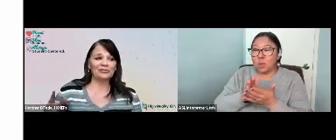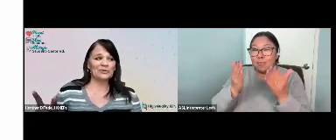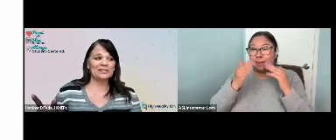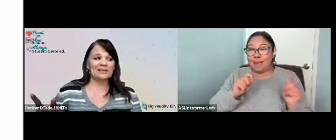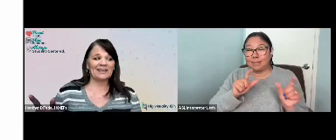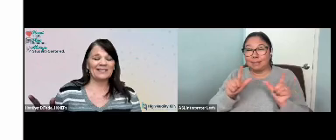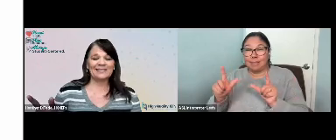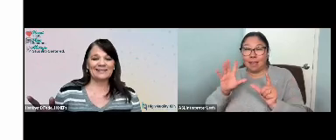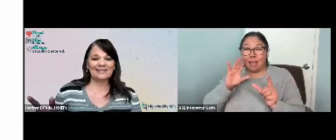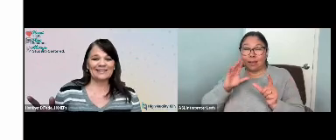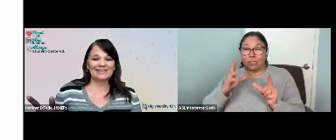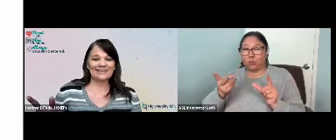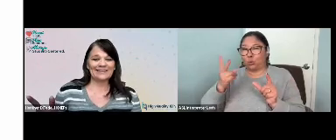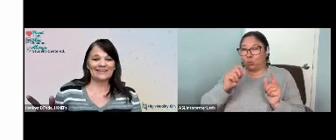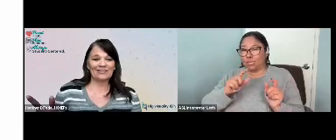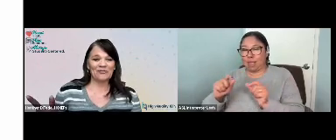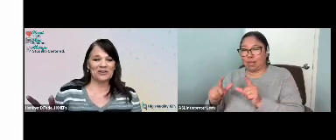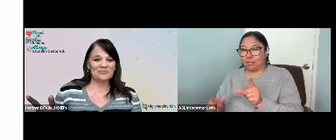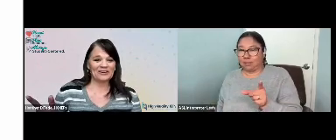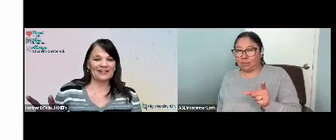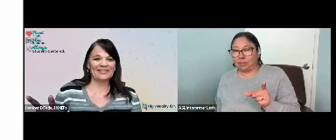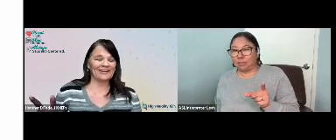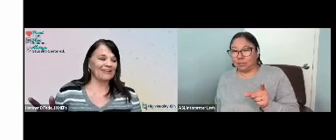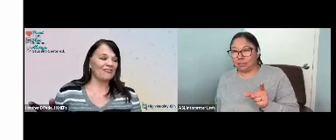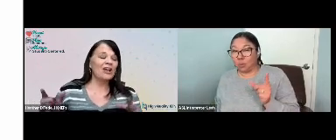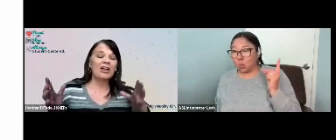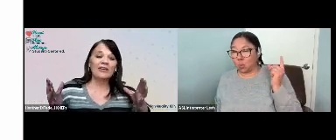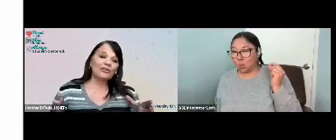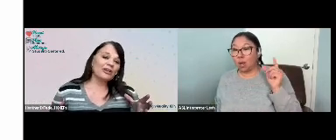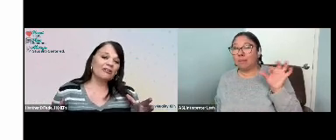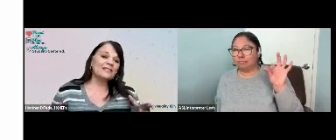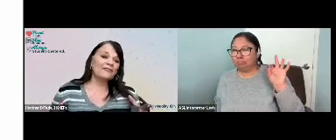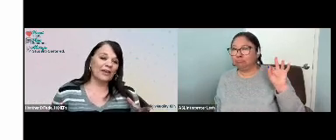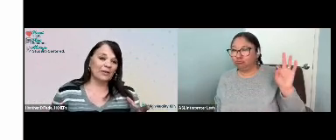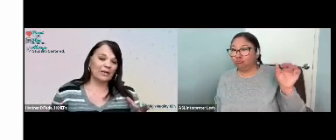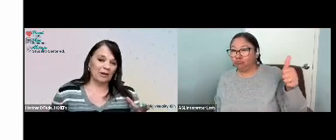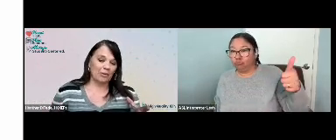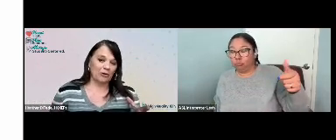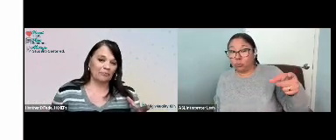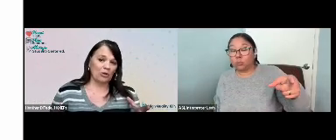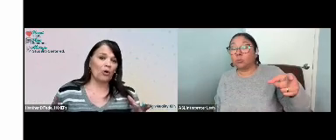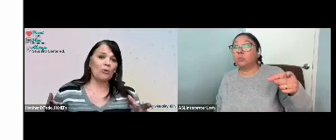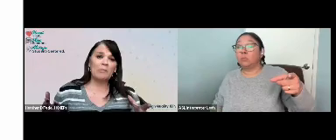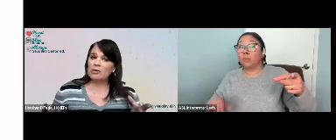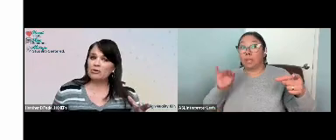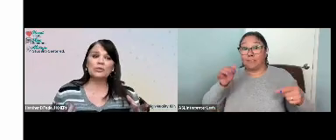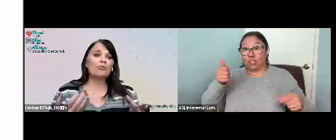we're gonna go two slides. One more. There you go. If you're here as a family member or maybe